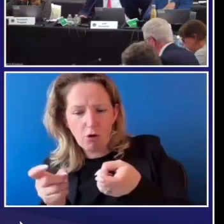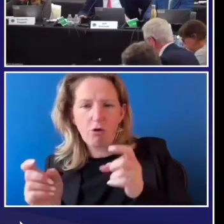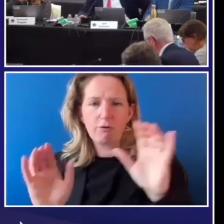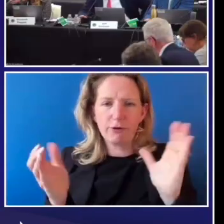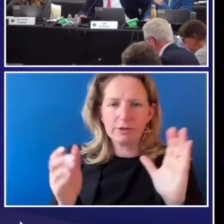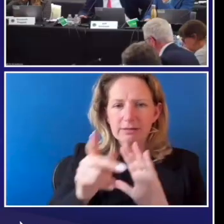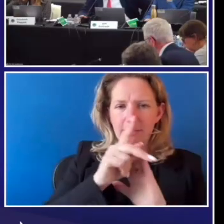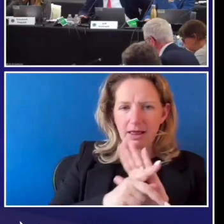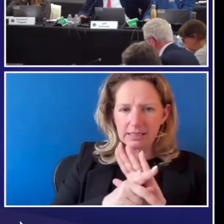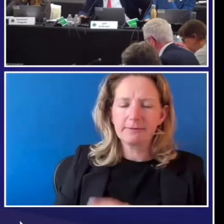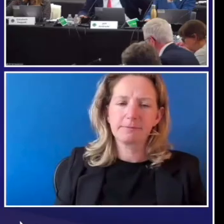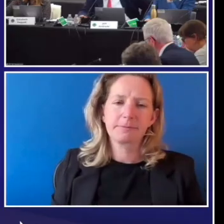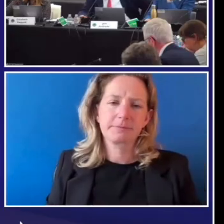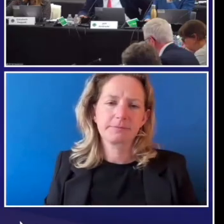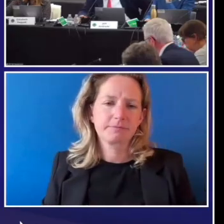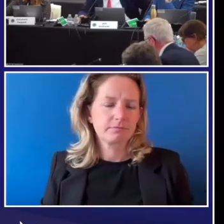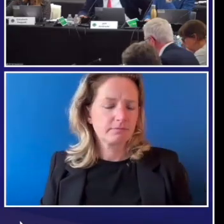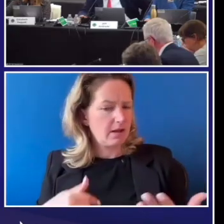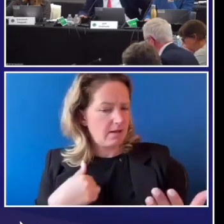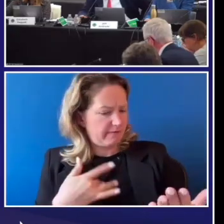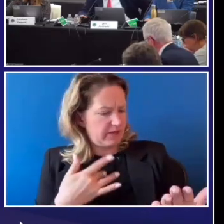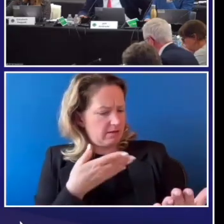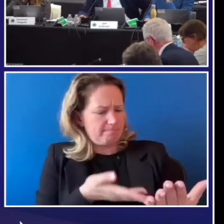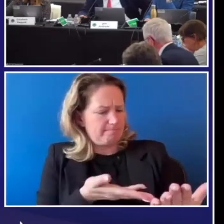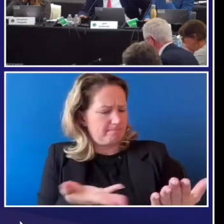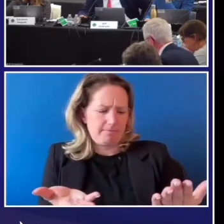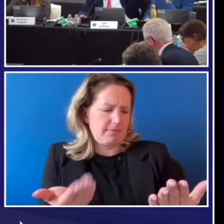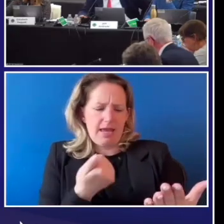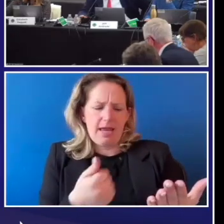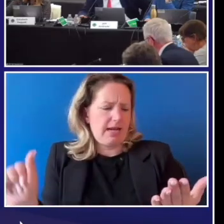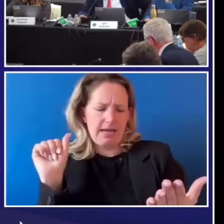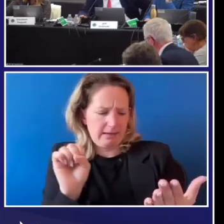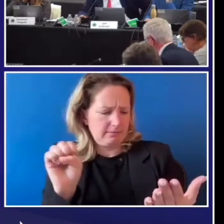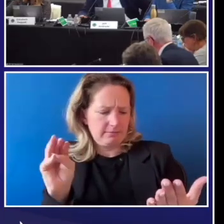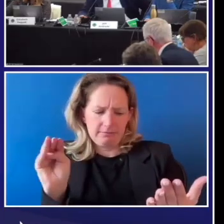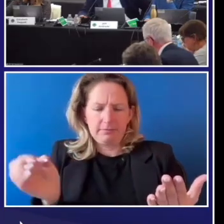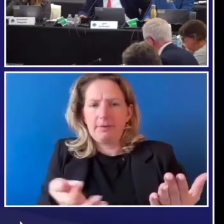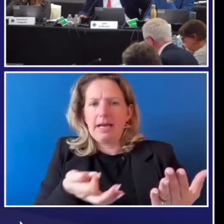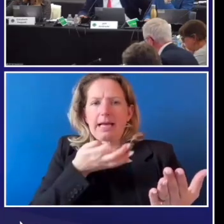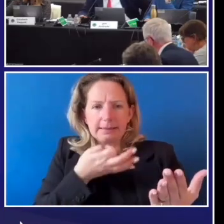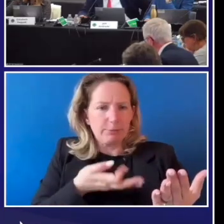that precludes subject matter experts from advising, you